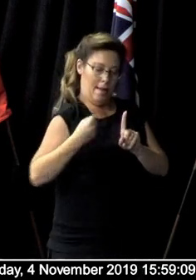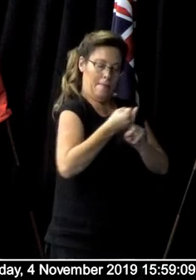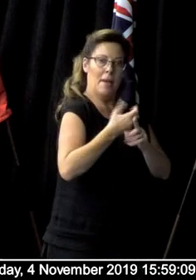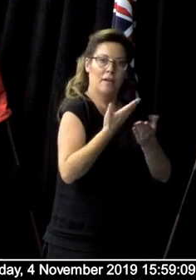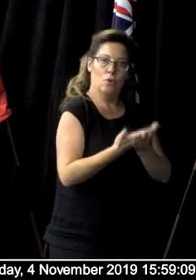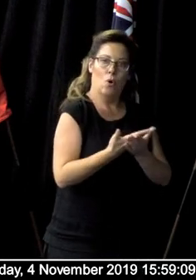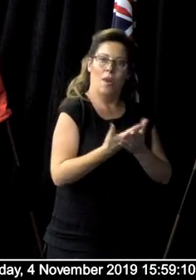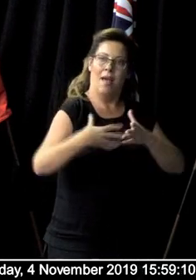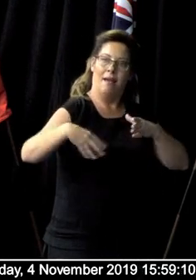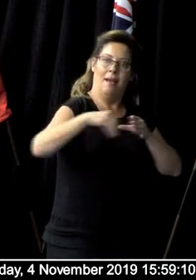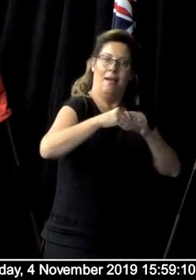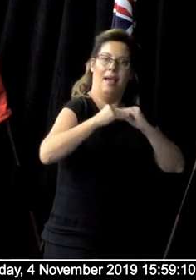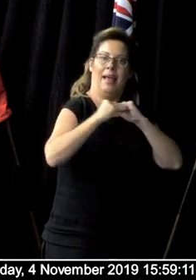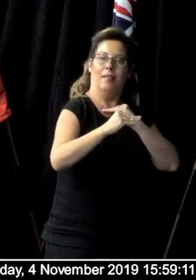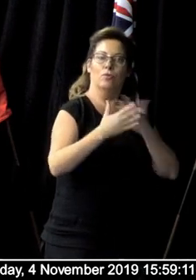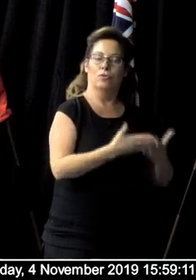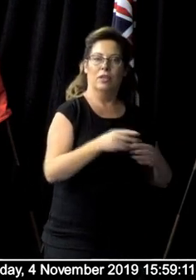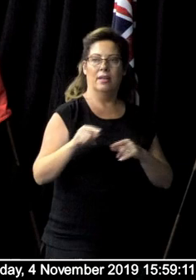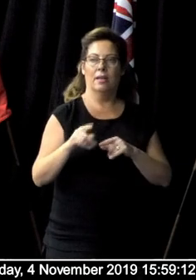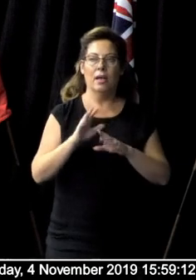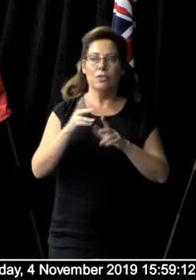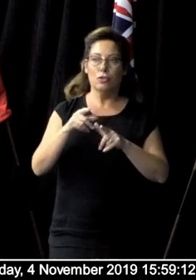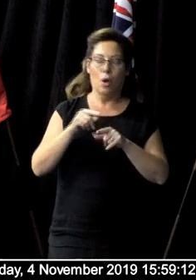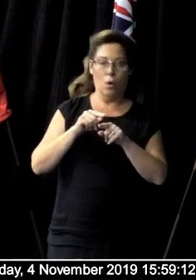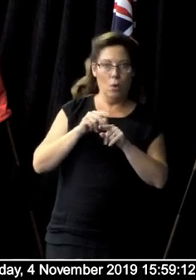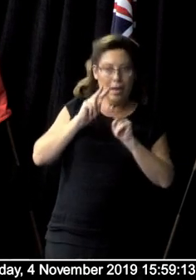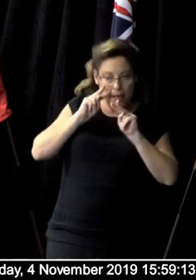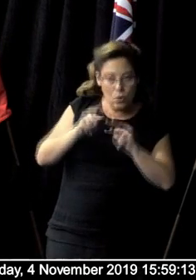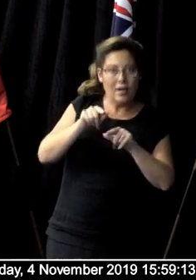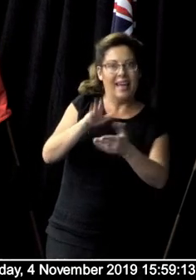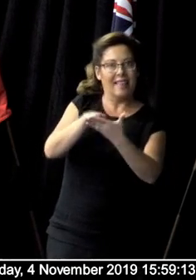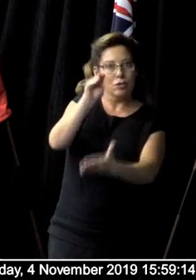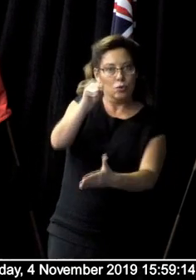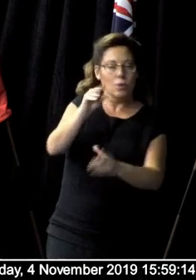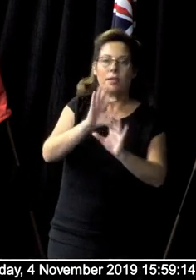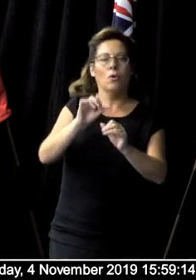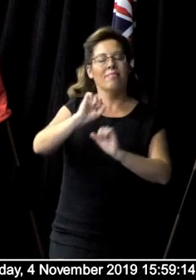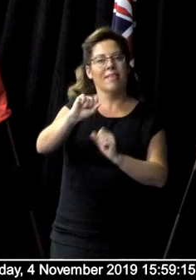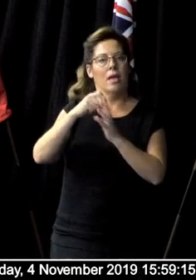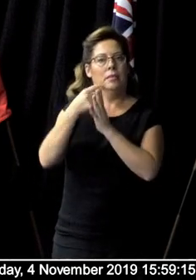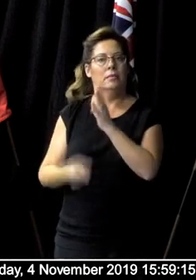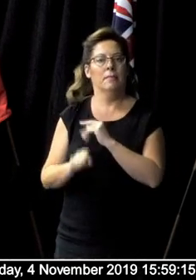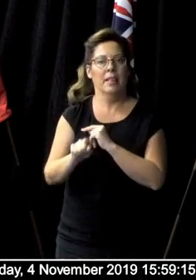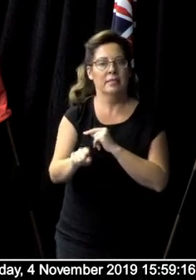So the moment, I think, students are desperately trying to communicate